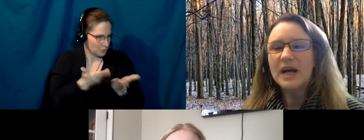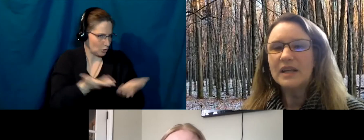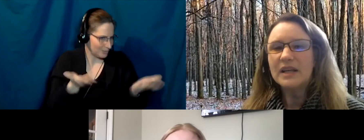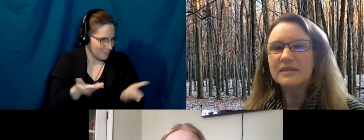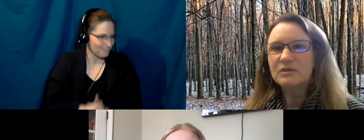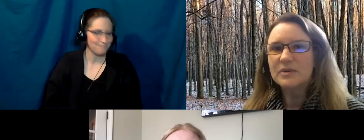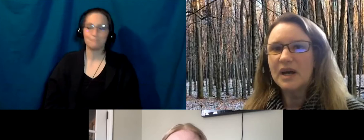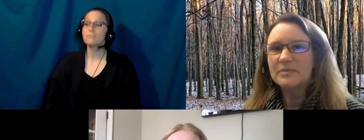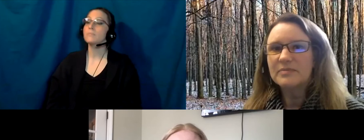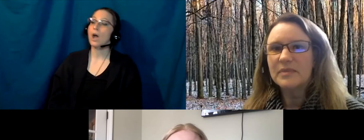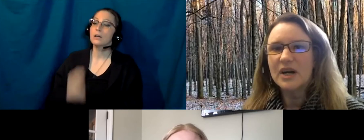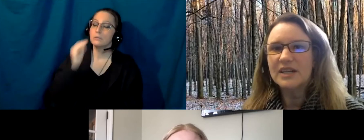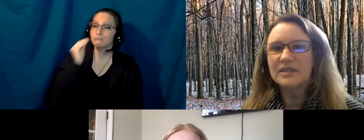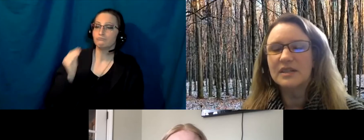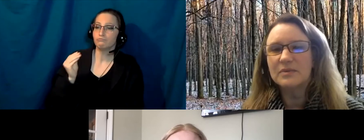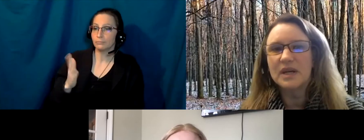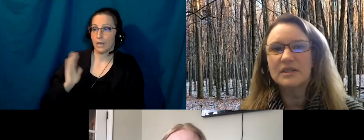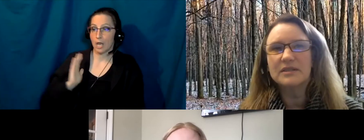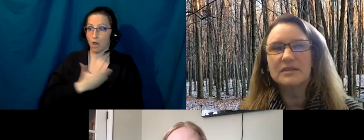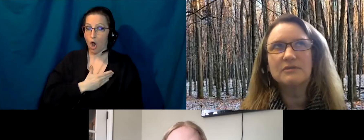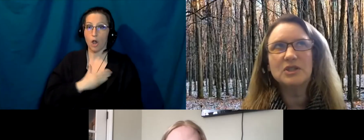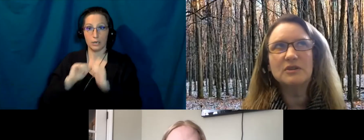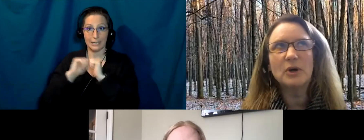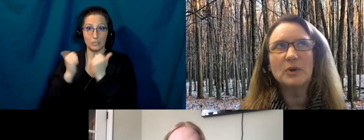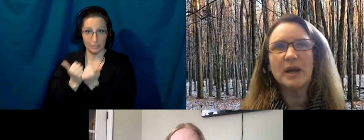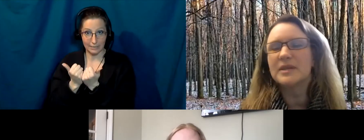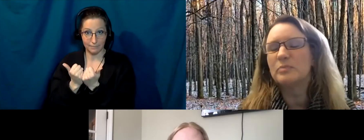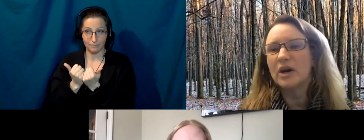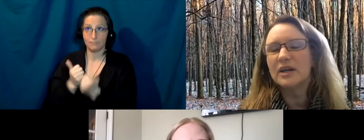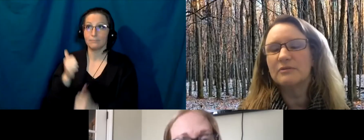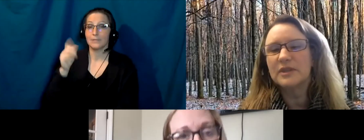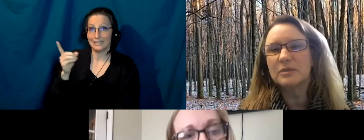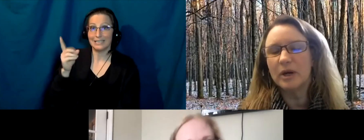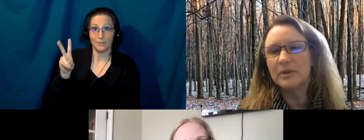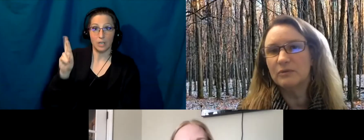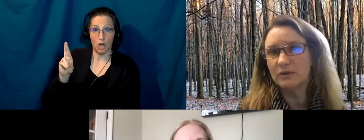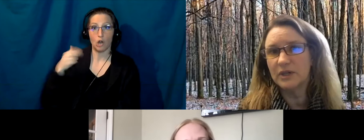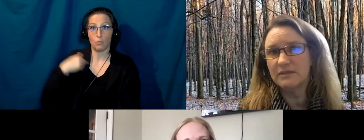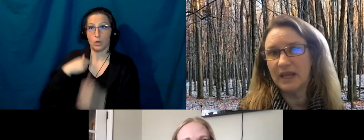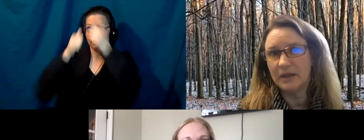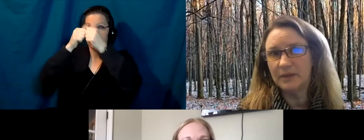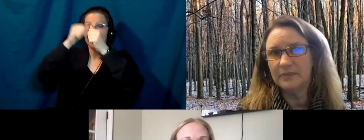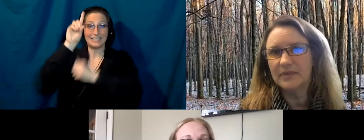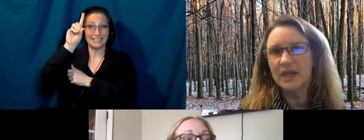Andrea: Division of Voc Rehab is part of the department of workforce development